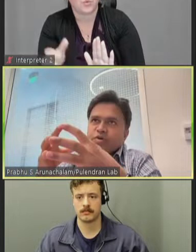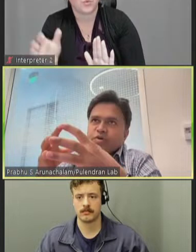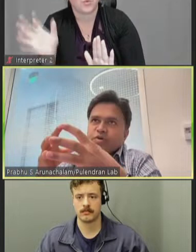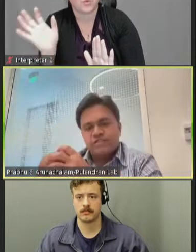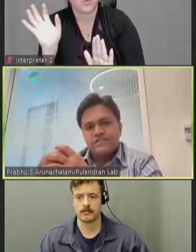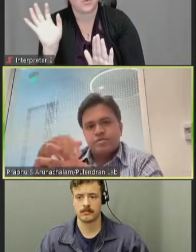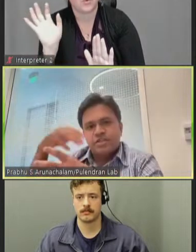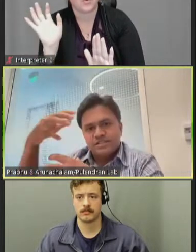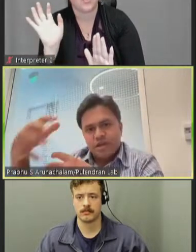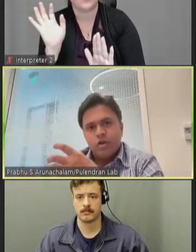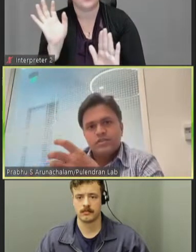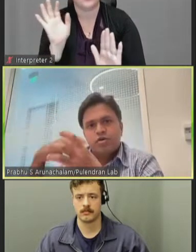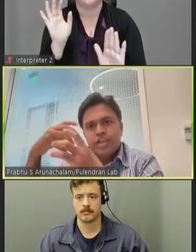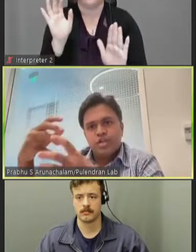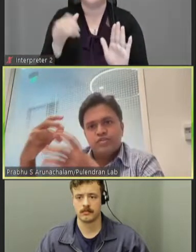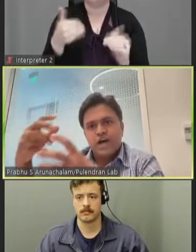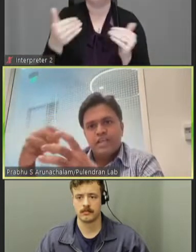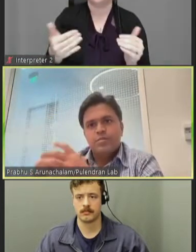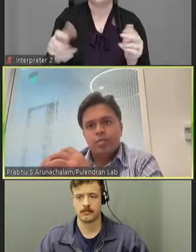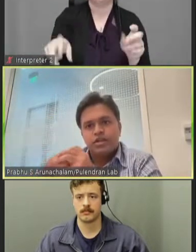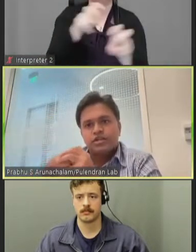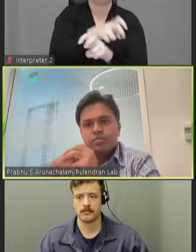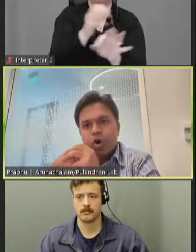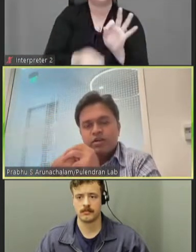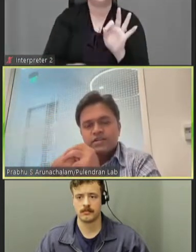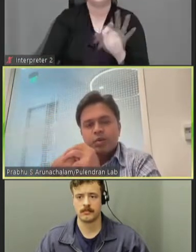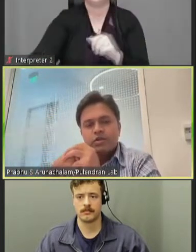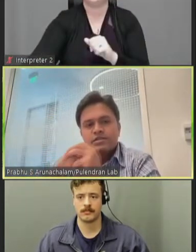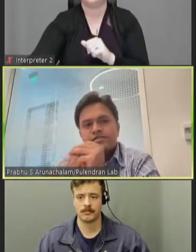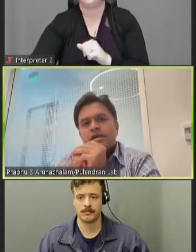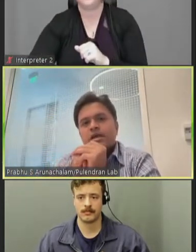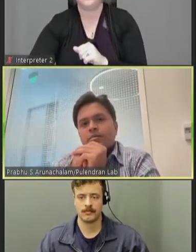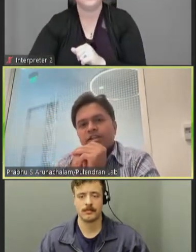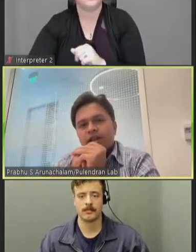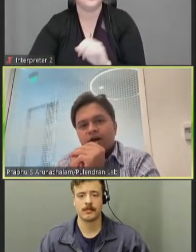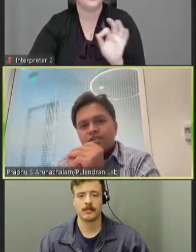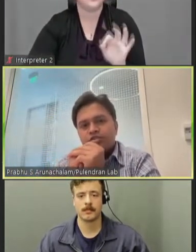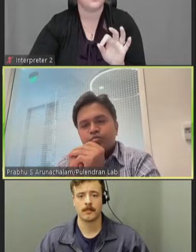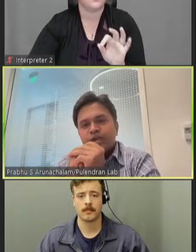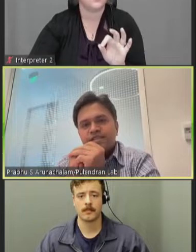like receptors can also induce highly potent and broad responses. In the last two minutes,